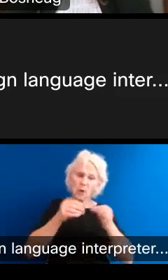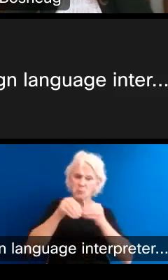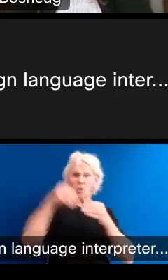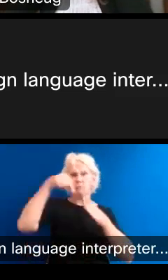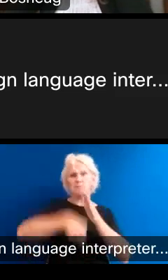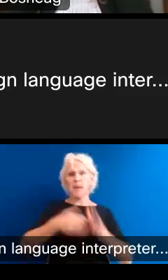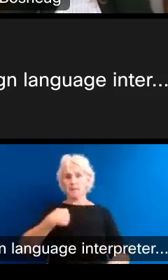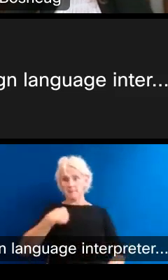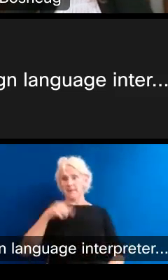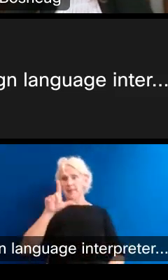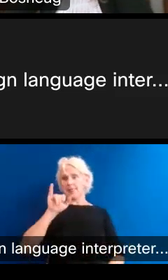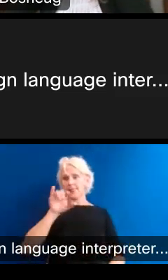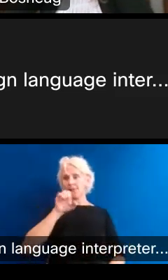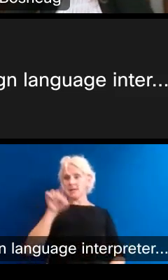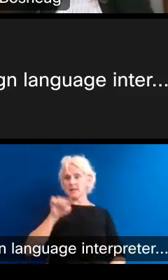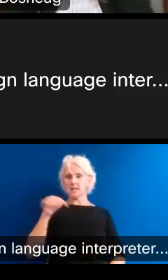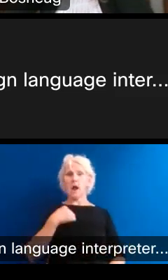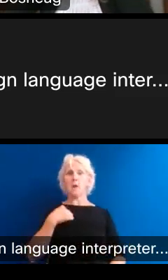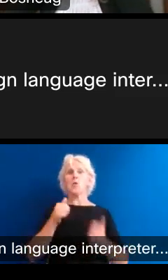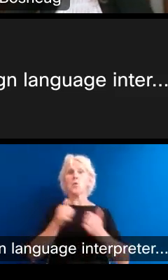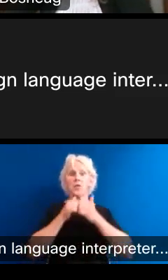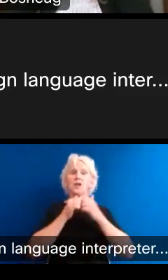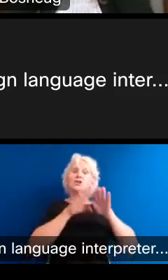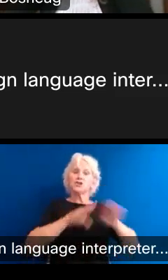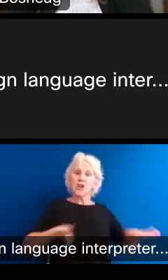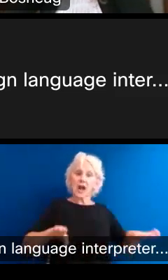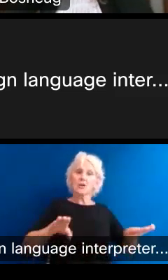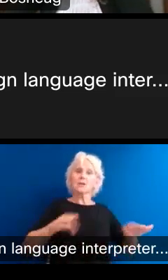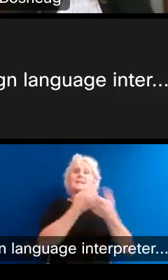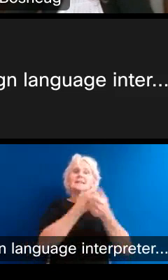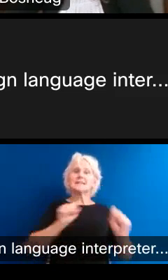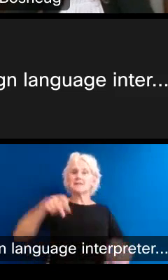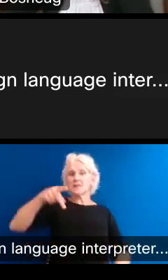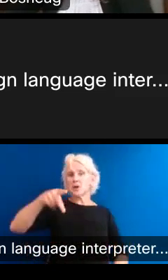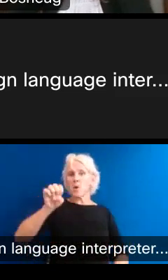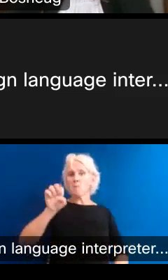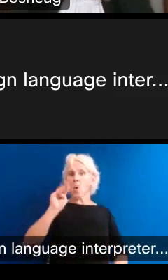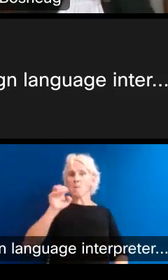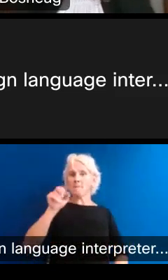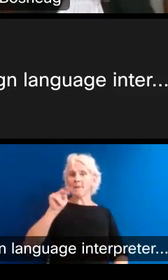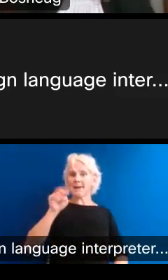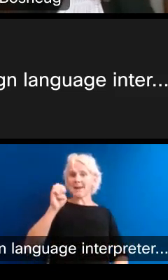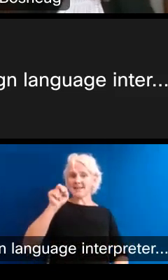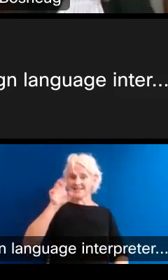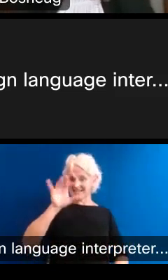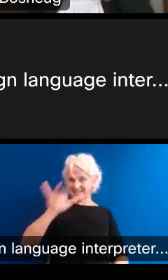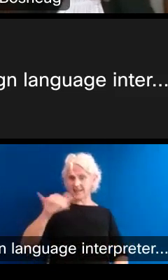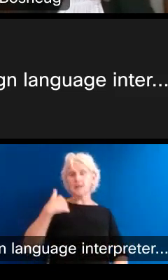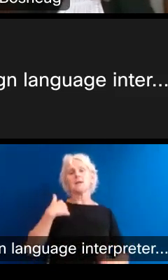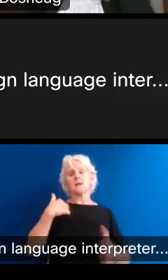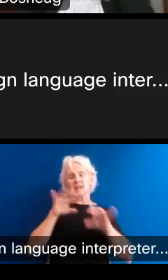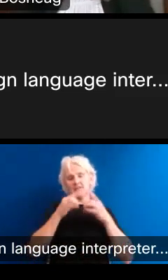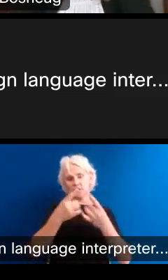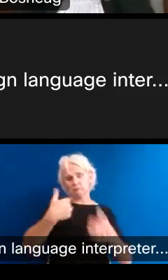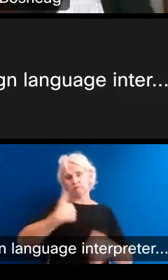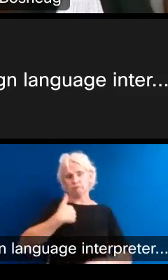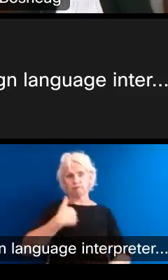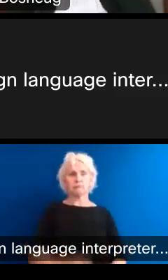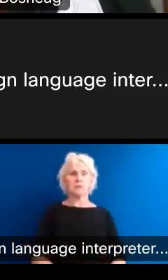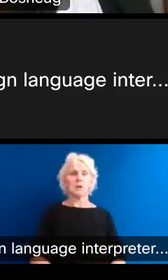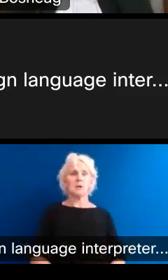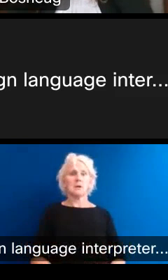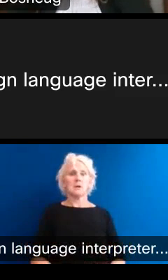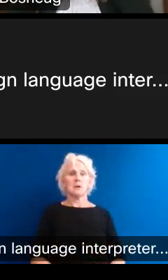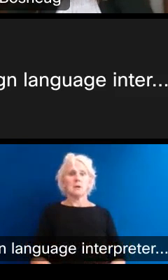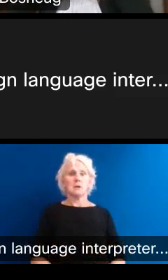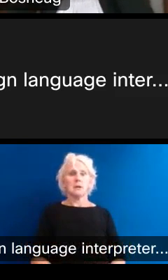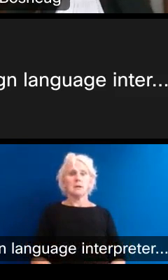am with the Child Safety and Permanency Division with the Minnesota Department of Human Services.